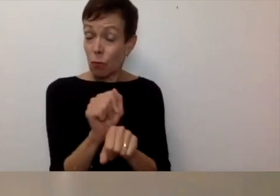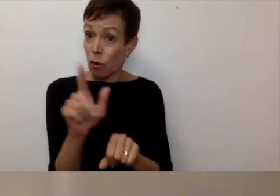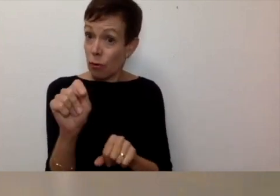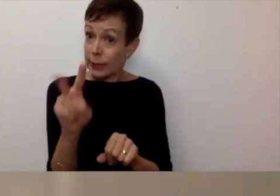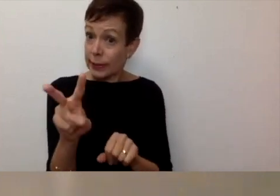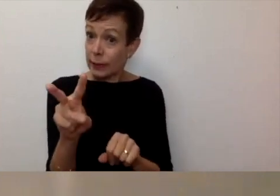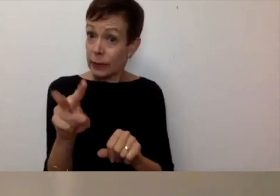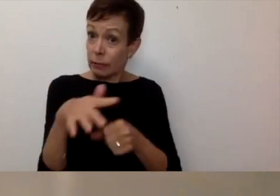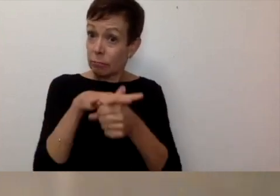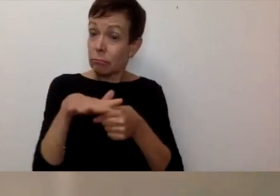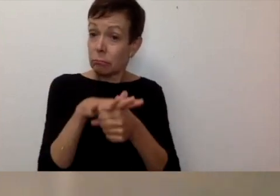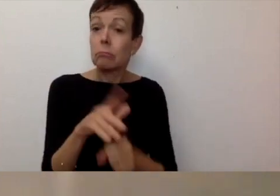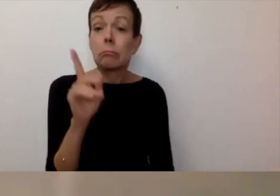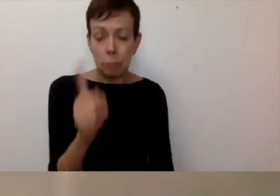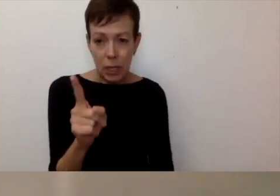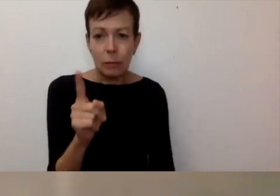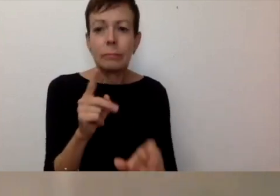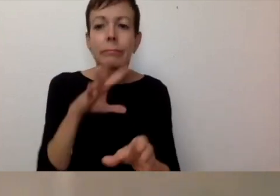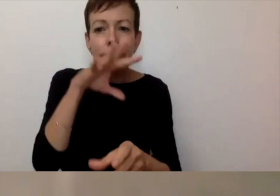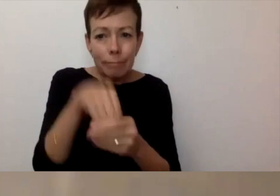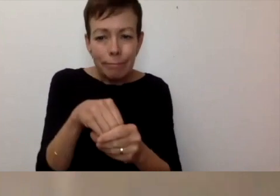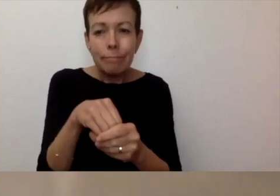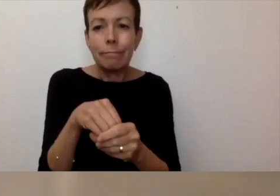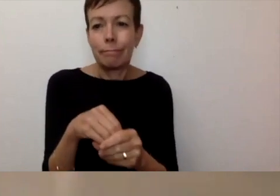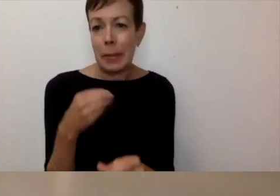member of the association that's pertaining to your uh